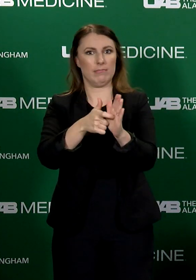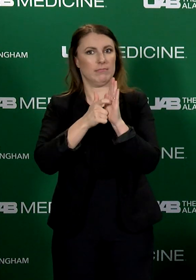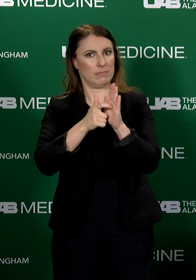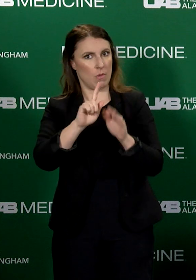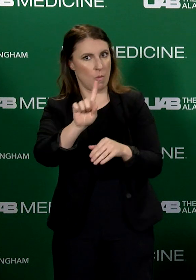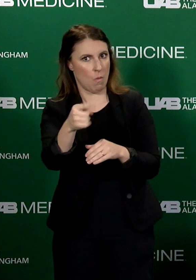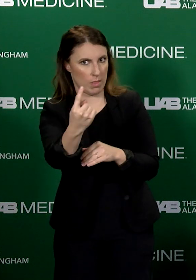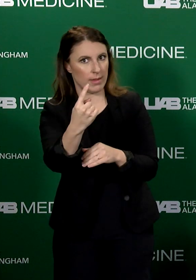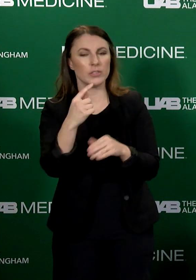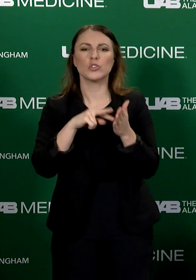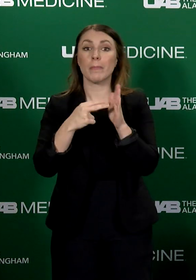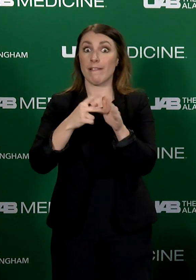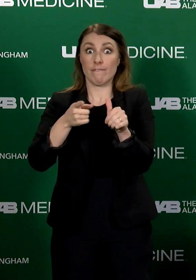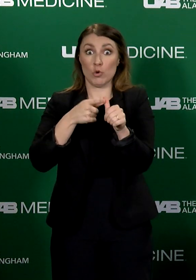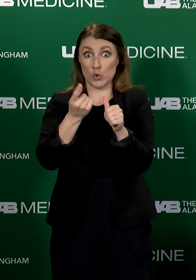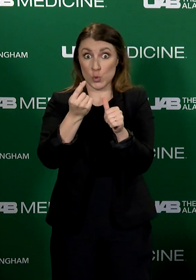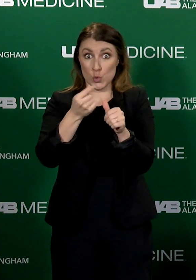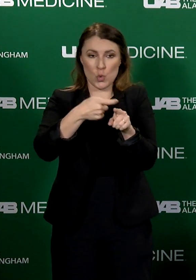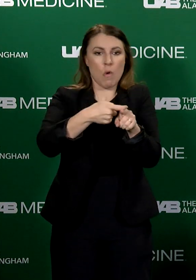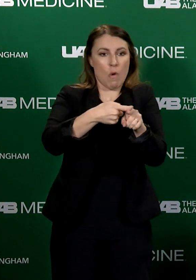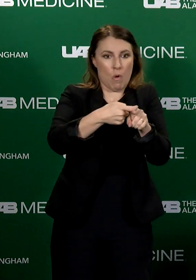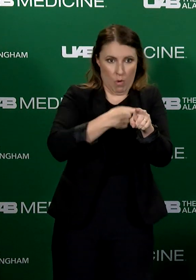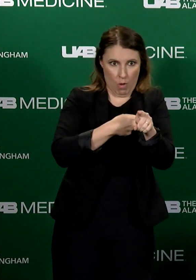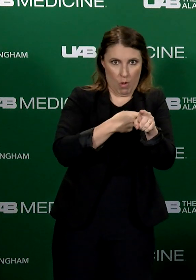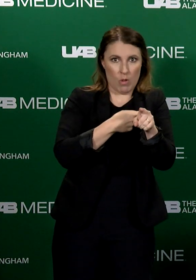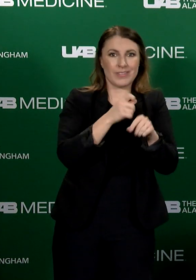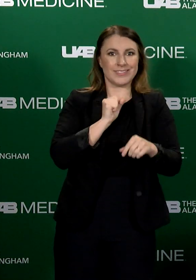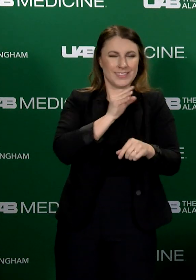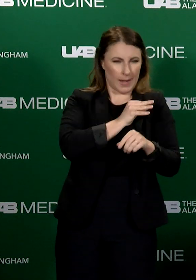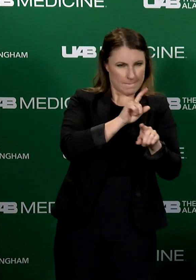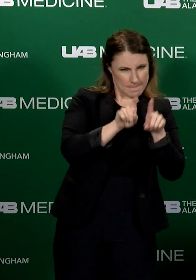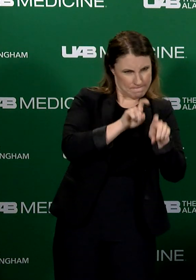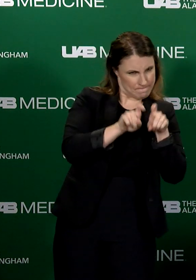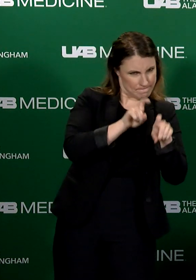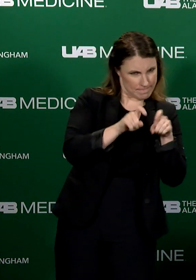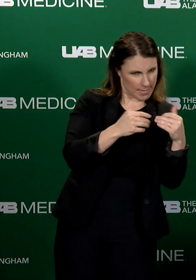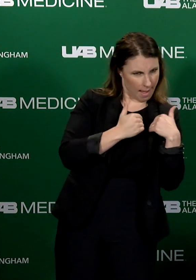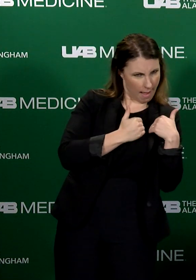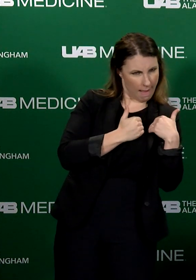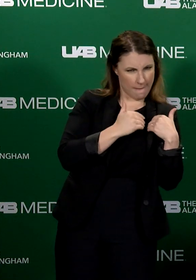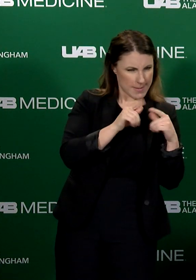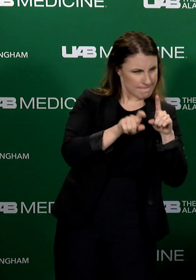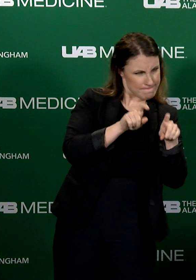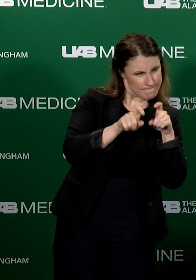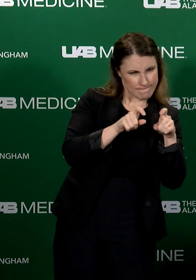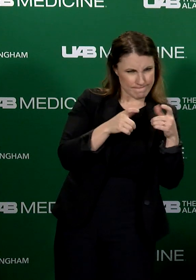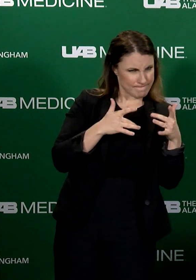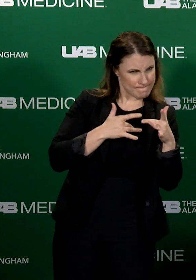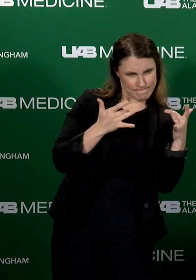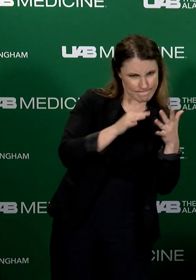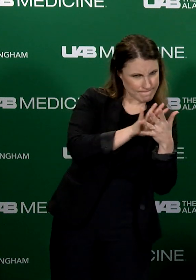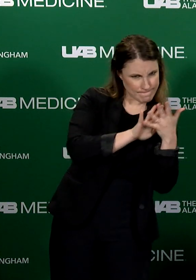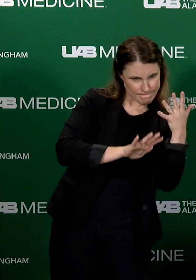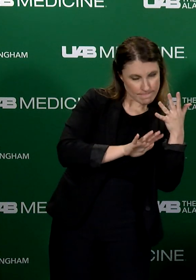call line staffed by medical providers from 7 o'clock a.m. to 11 p.m. seven